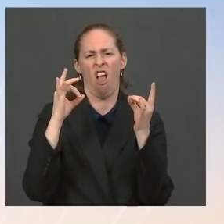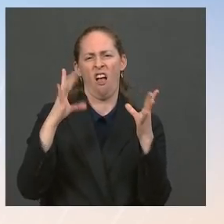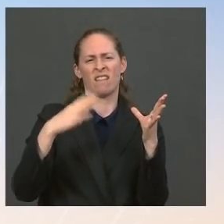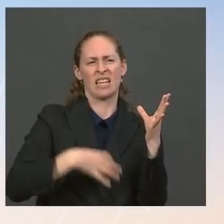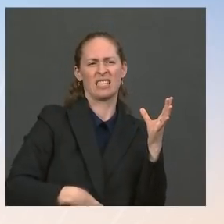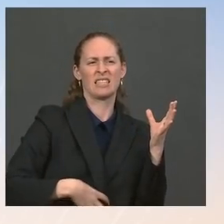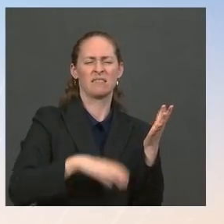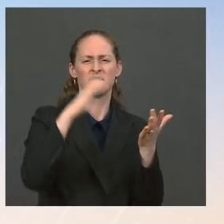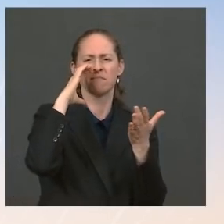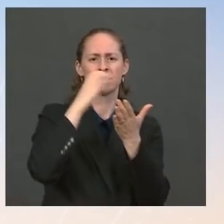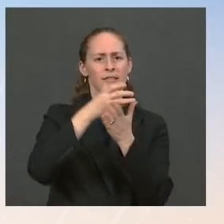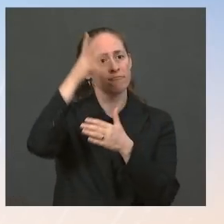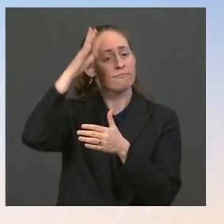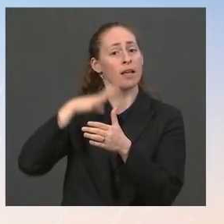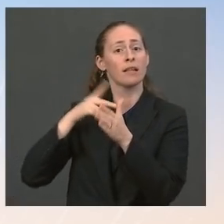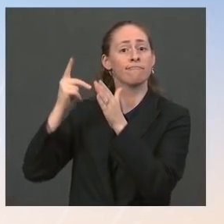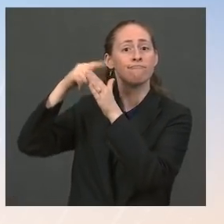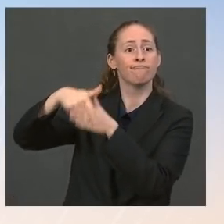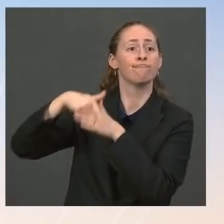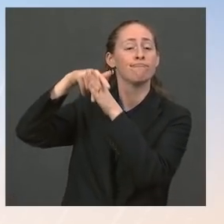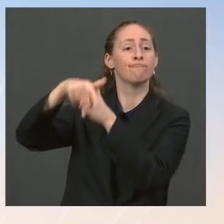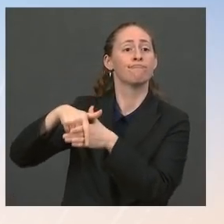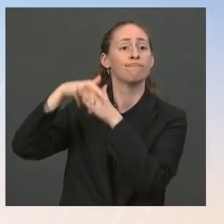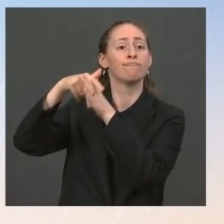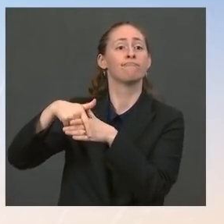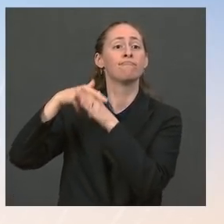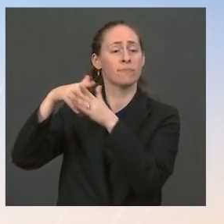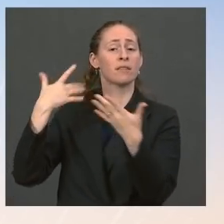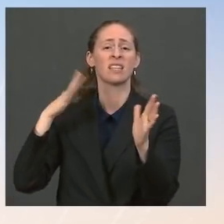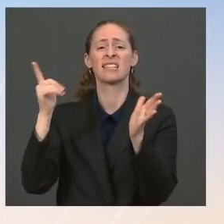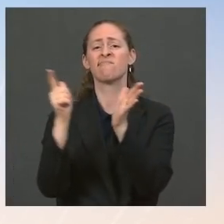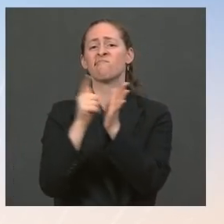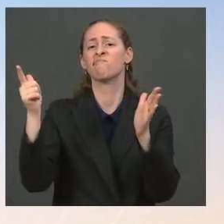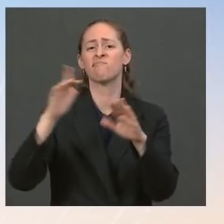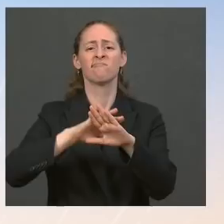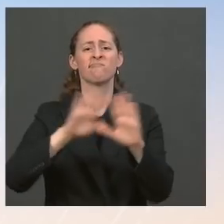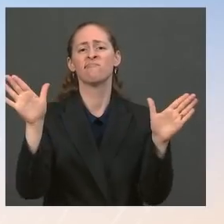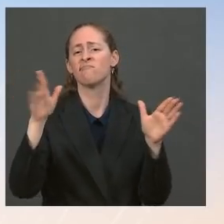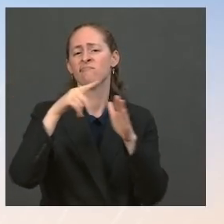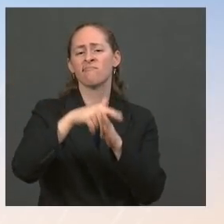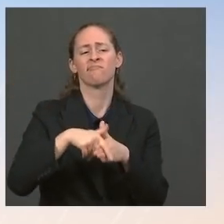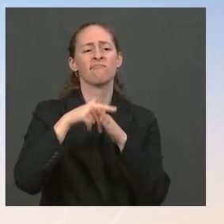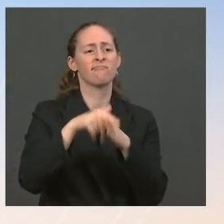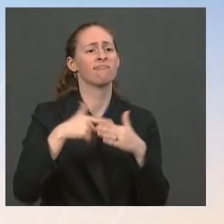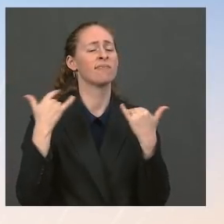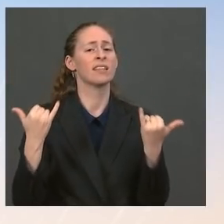We ceased the use of horse patrol units in the area. The agents involved in these incidents